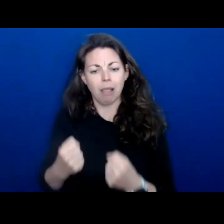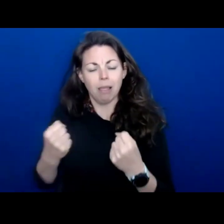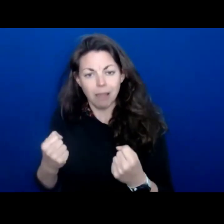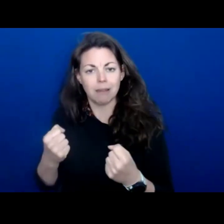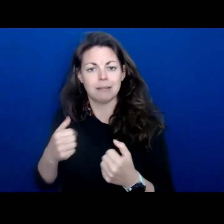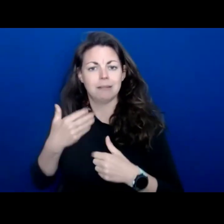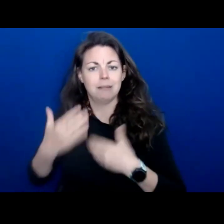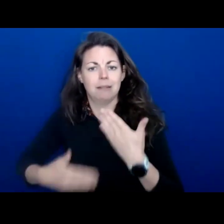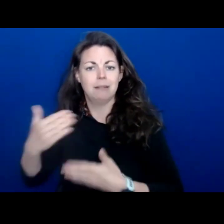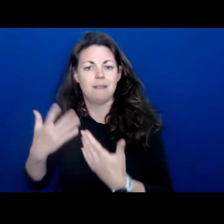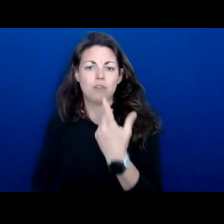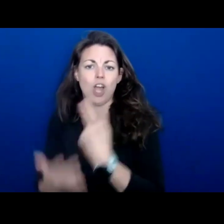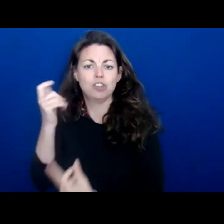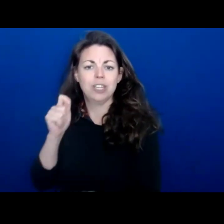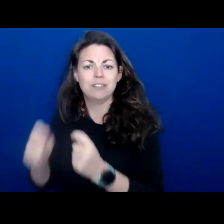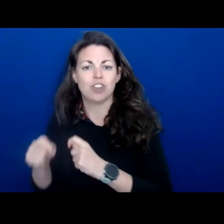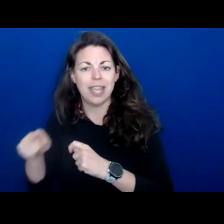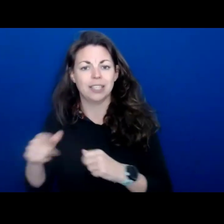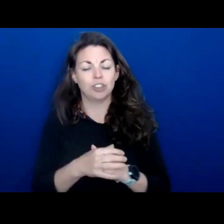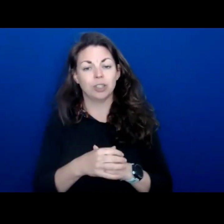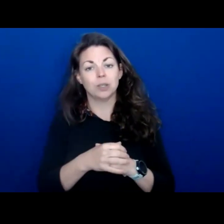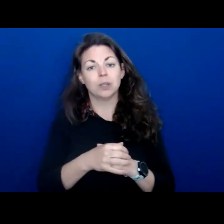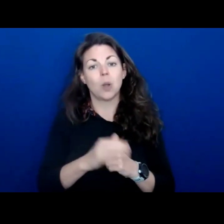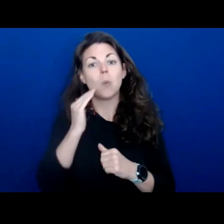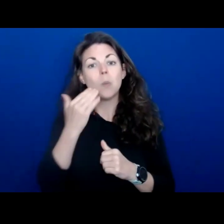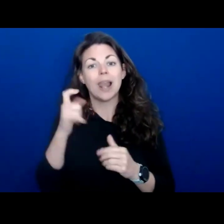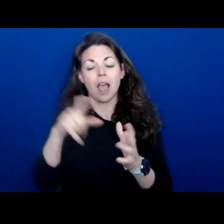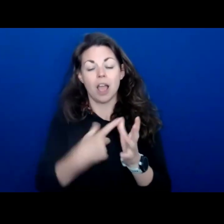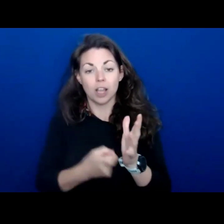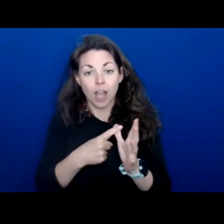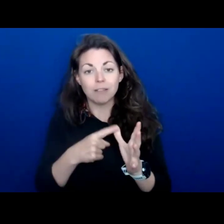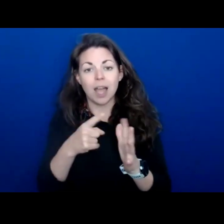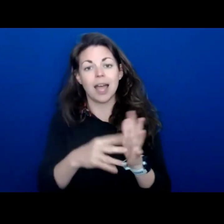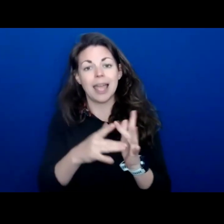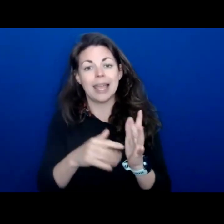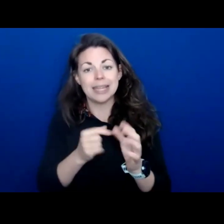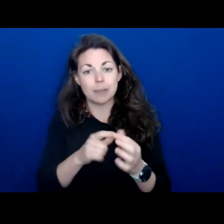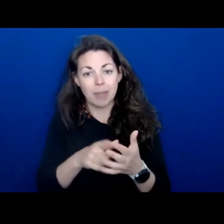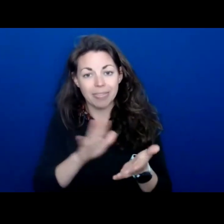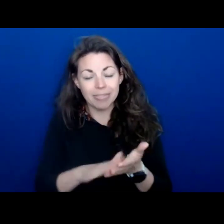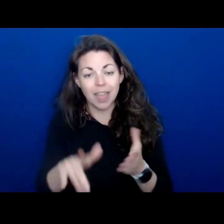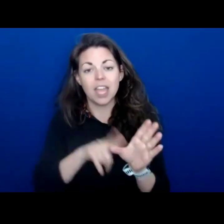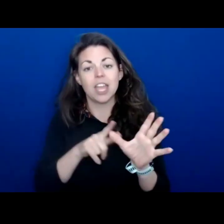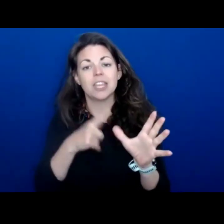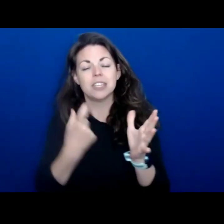And we're gonna be hearing from Cara Elizabeth Yar Khan, who will be talking from a more global perspective,